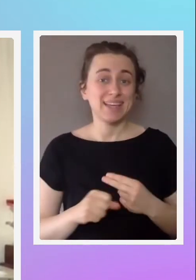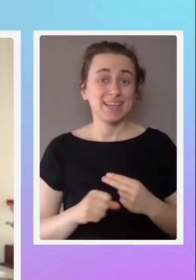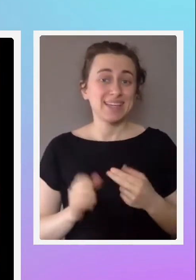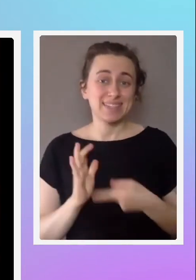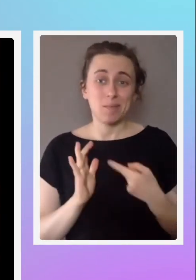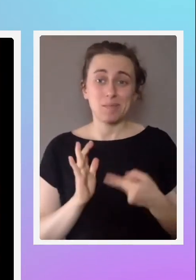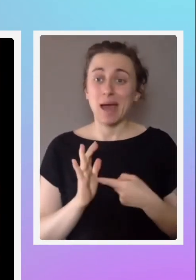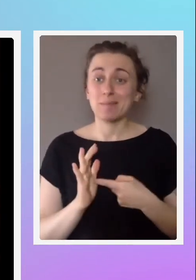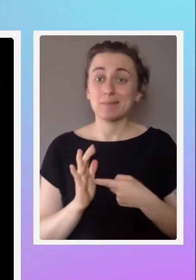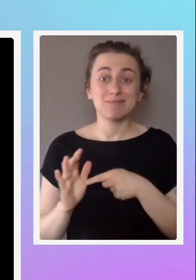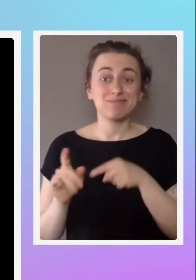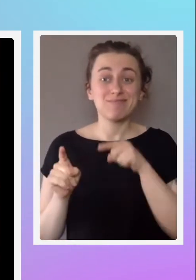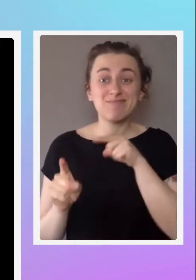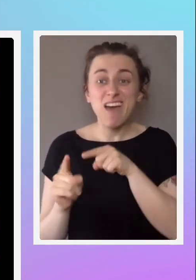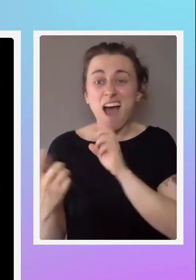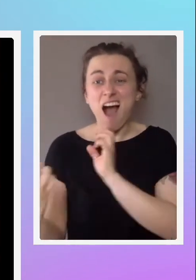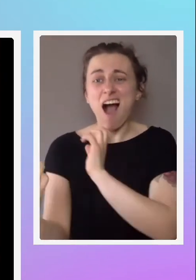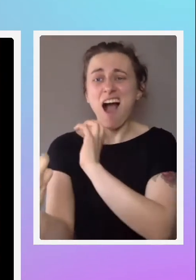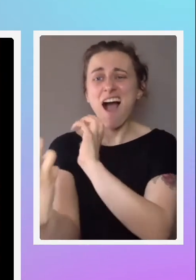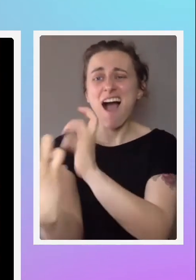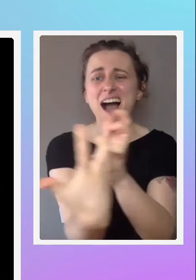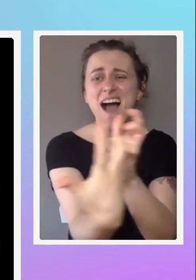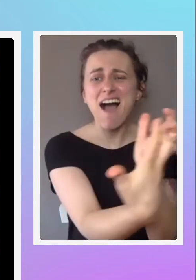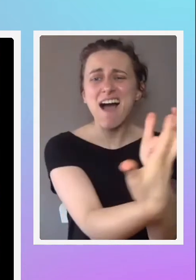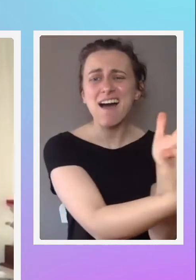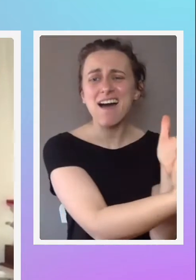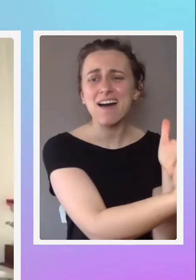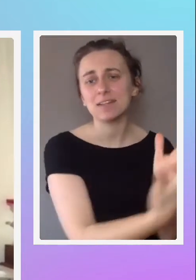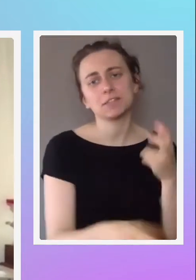to design something that works for more than let's say 80%